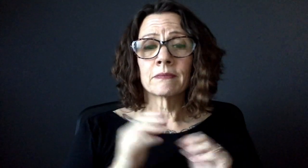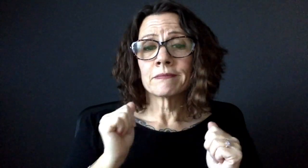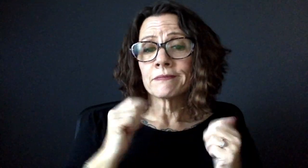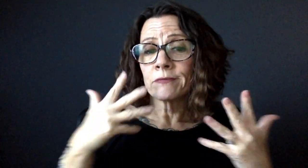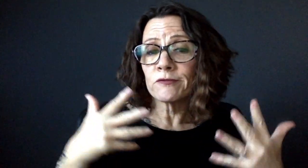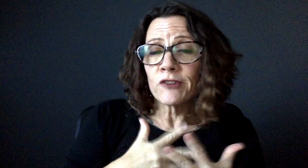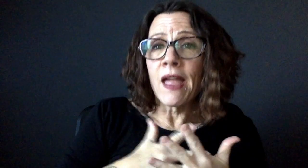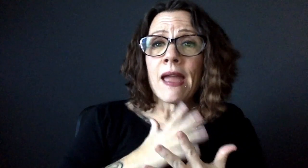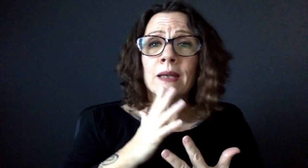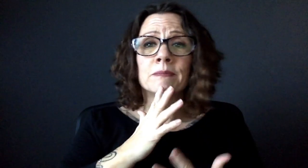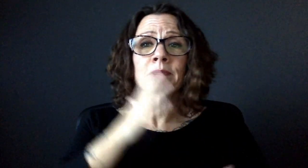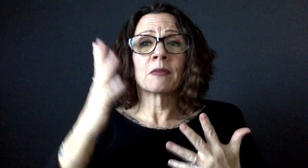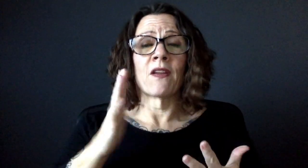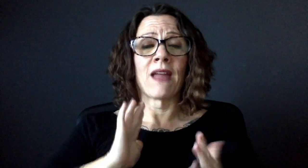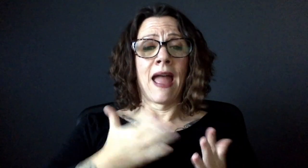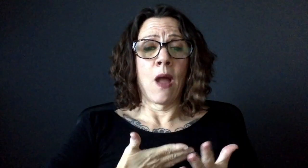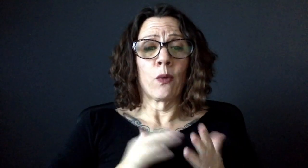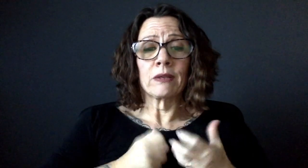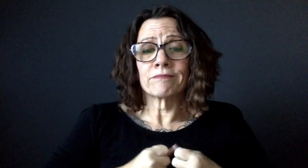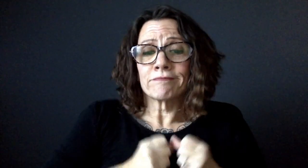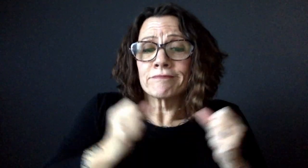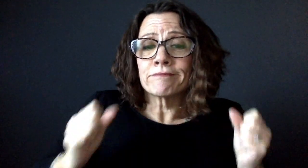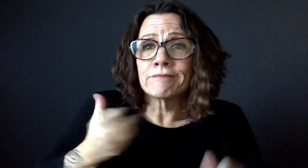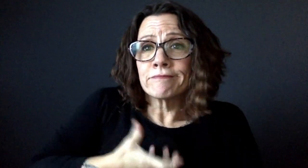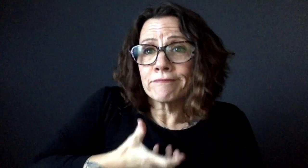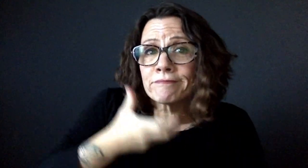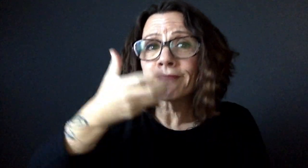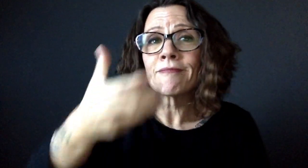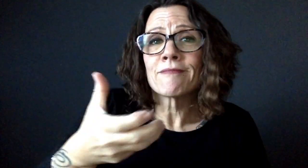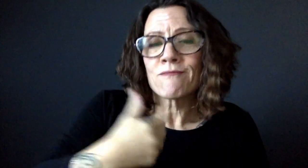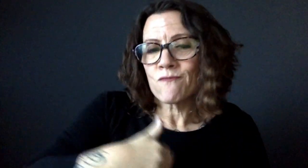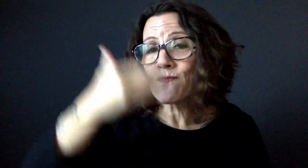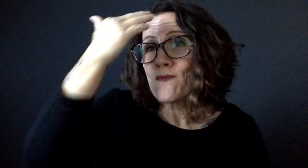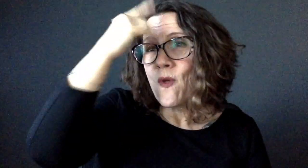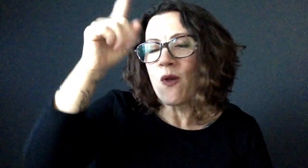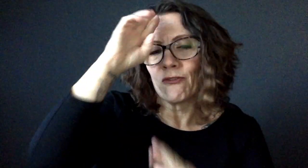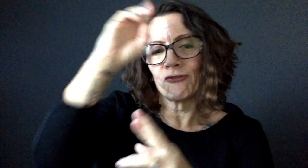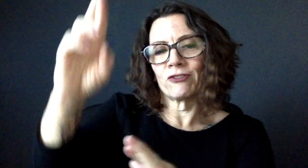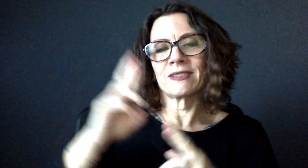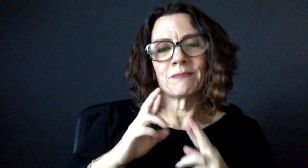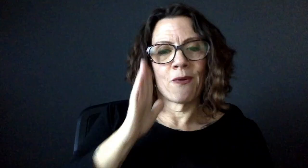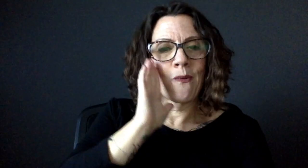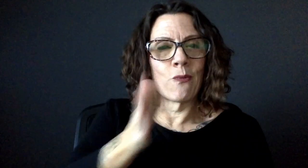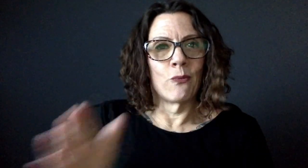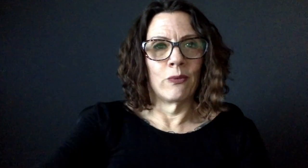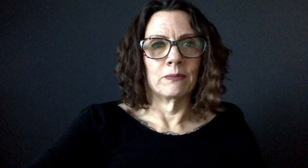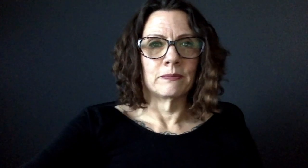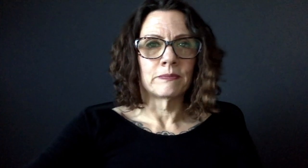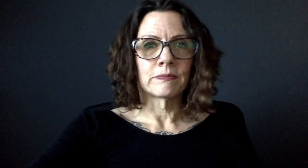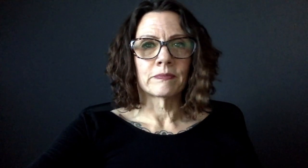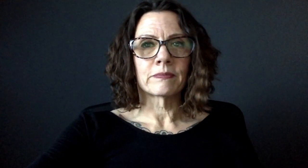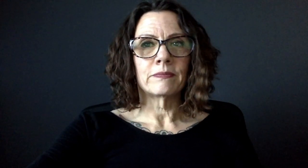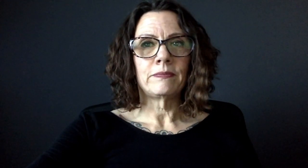we can be unafraid of our vulnerabilities knowing our strengths are respected.